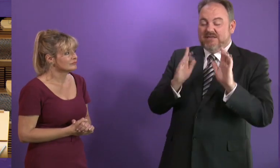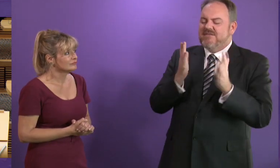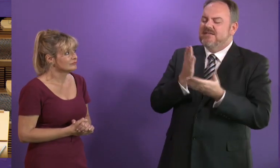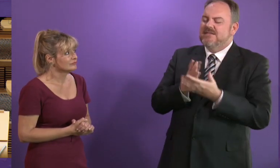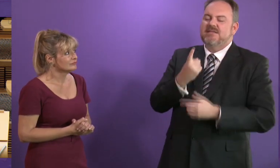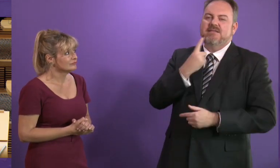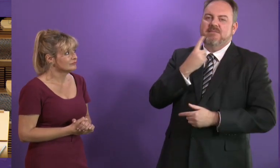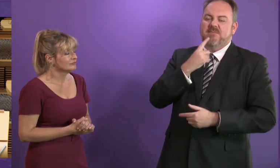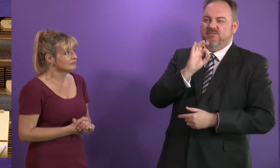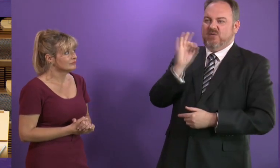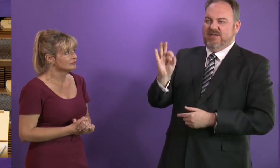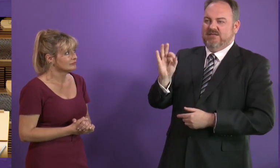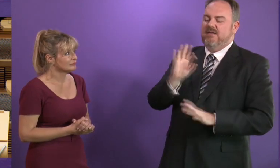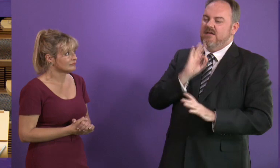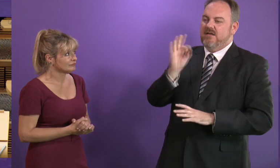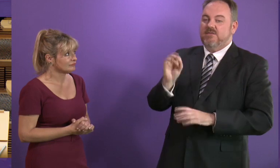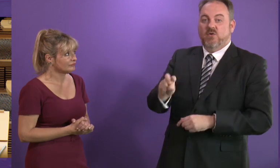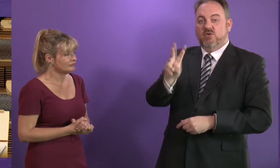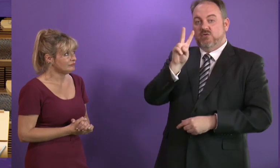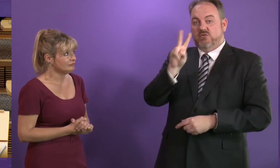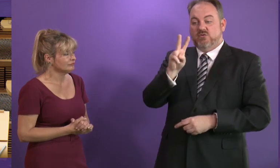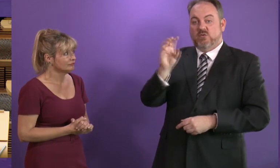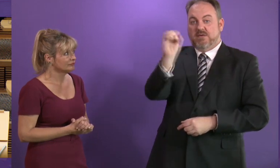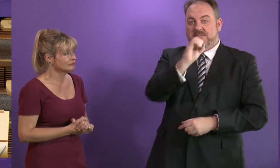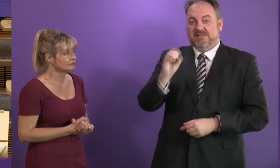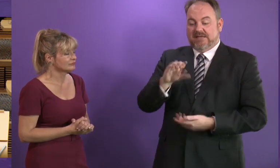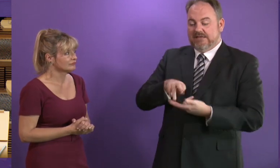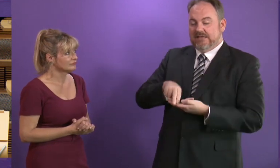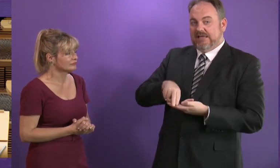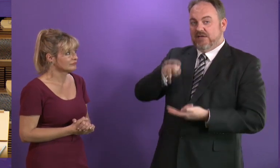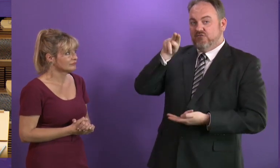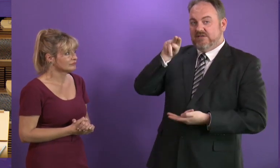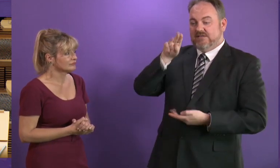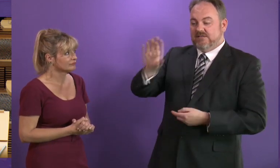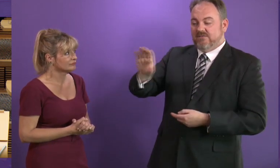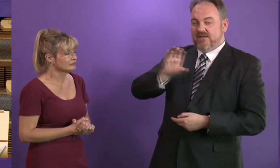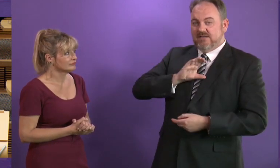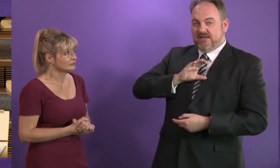cent real-terms increase in university teaching and research grants in next year’s Scottish